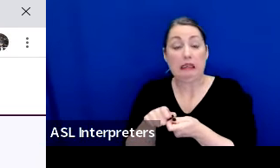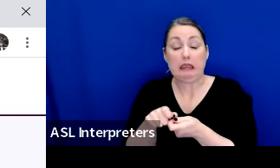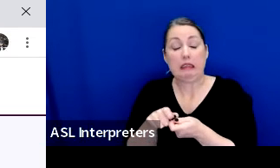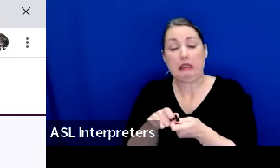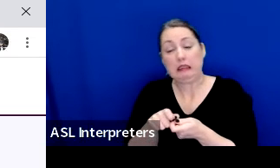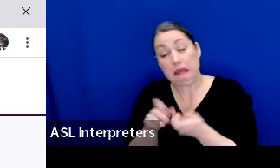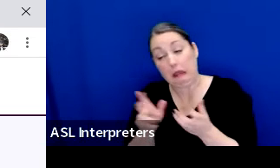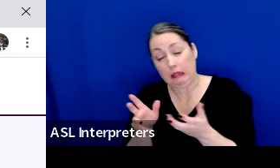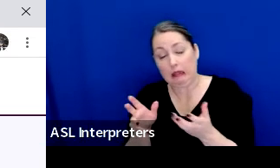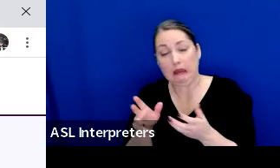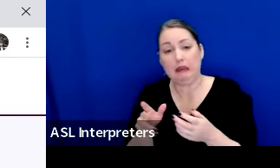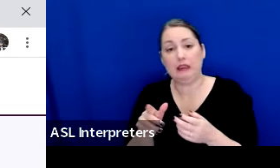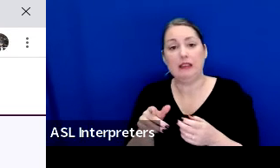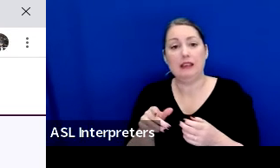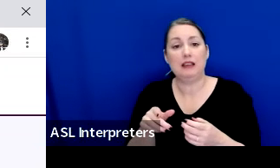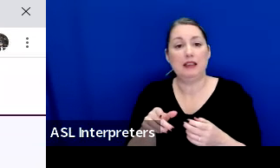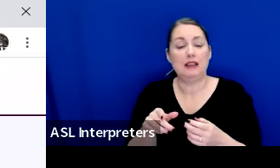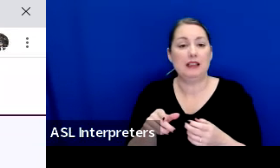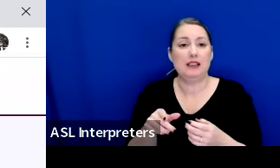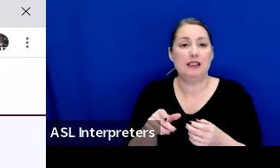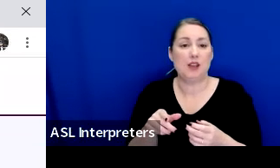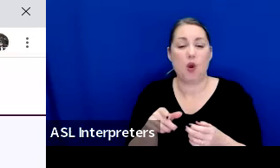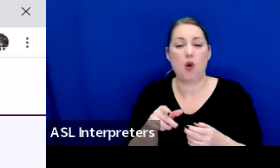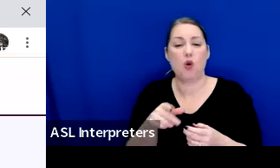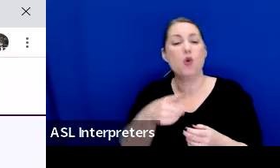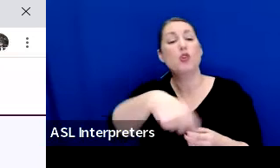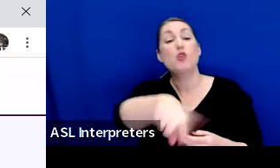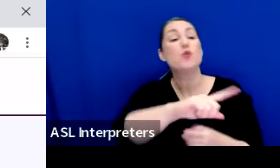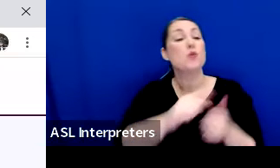not an expert miles my the math right where you have them. And you know.